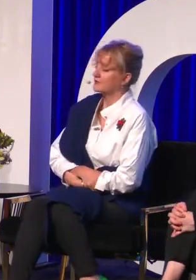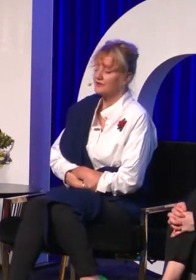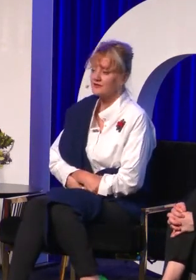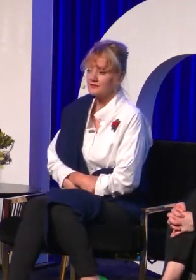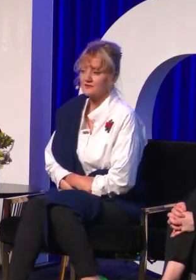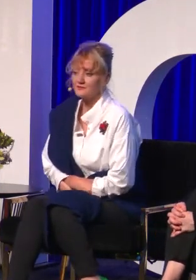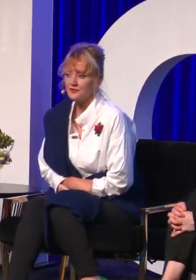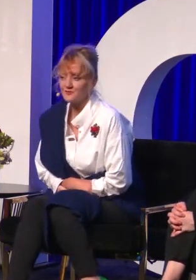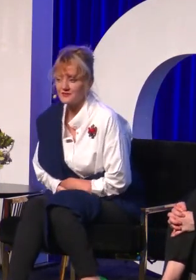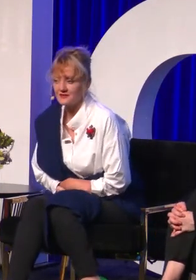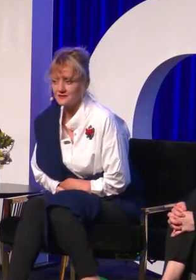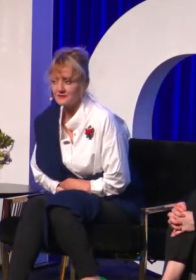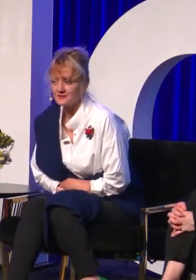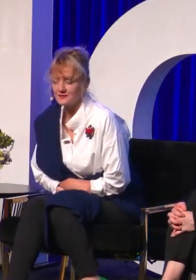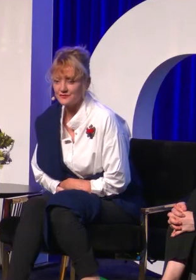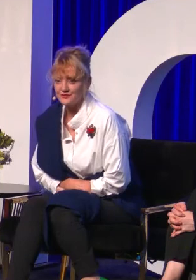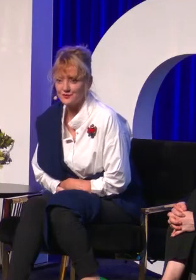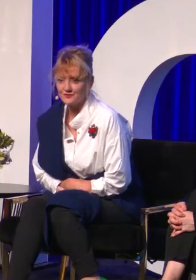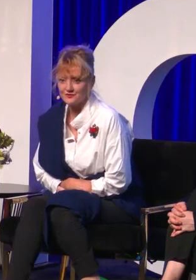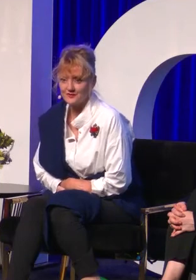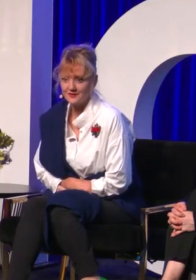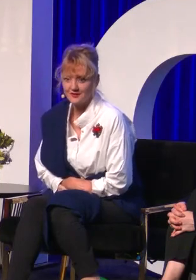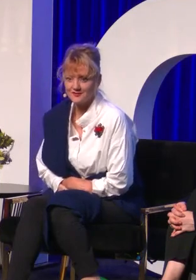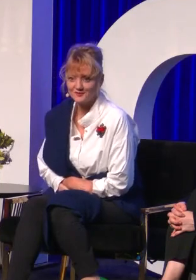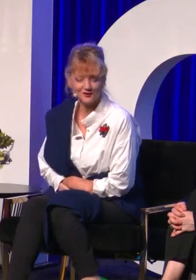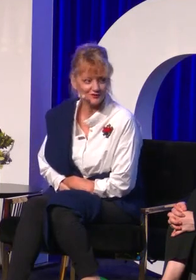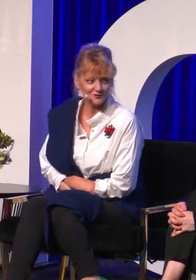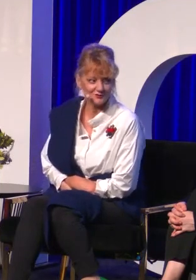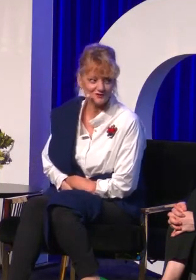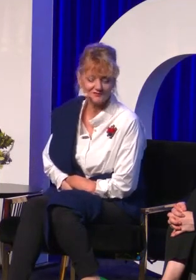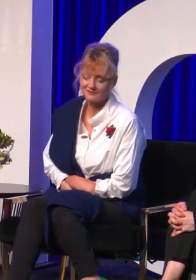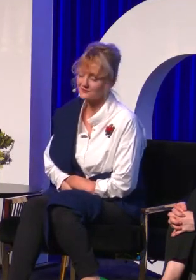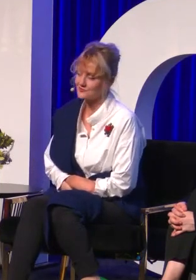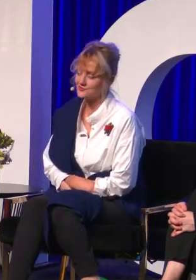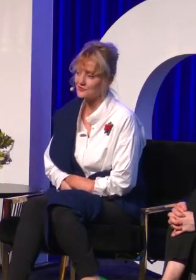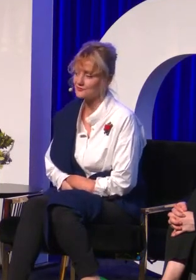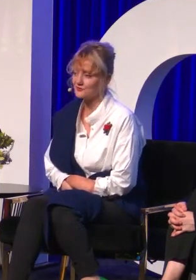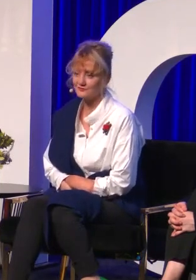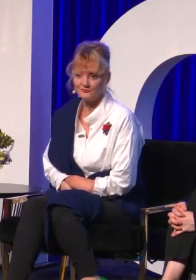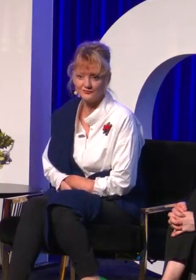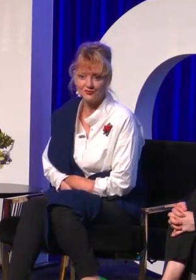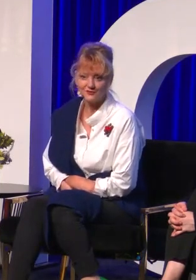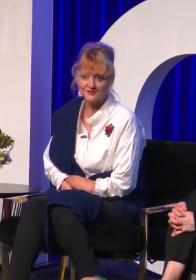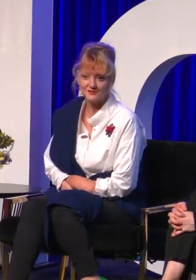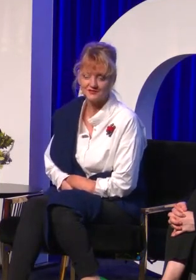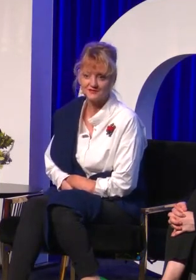I think it (UNKNOWN) goes back to that sense of (UNKNOWN) and self-care, which we struggle with for all these reasons.